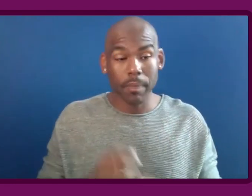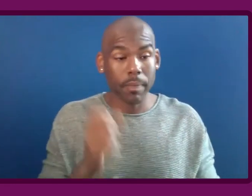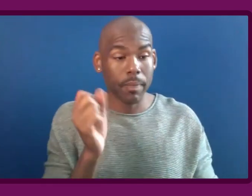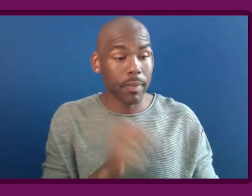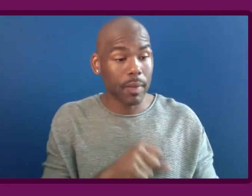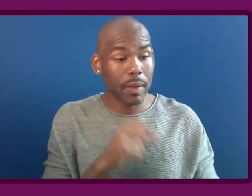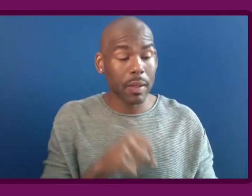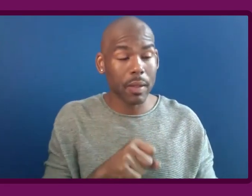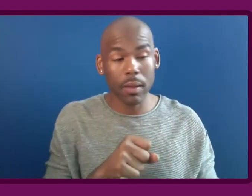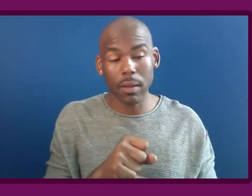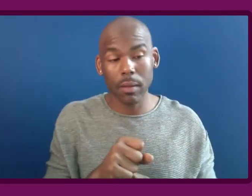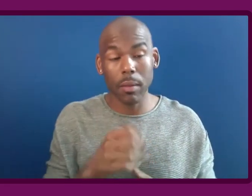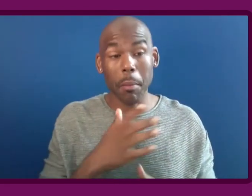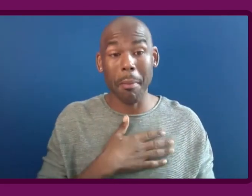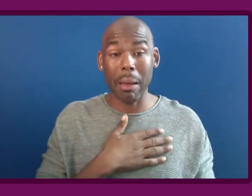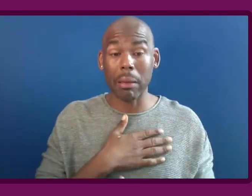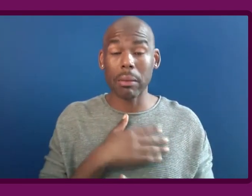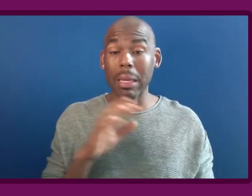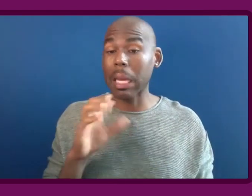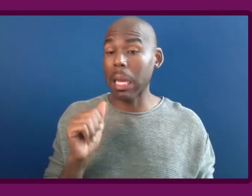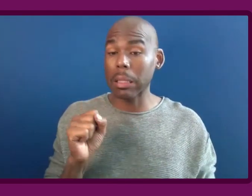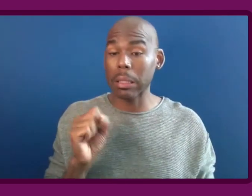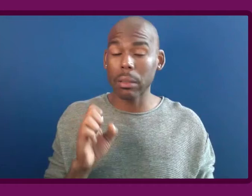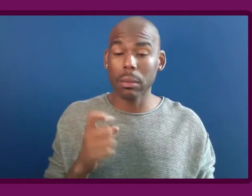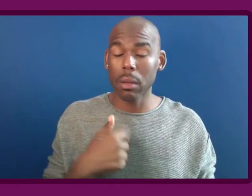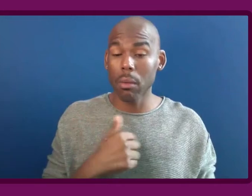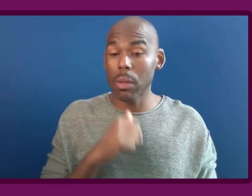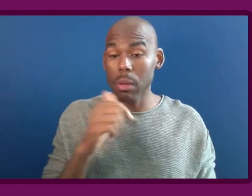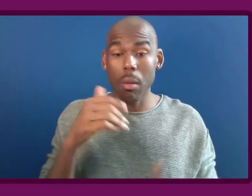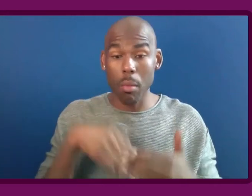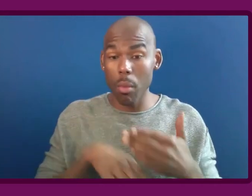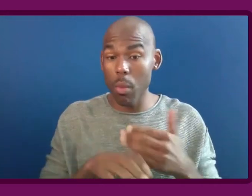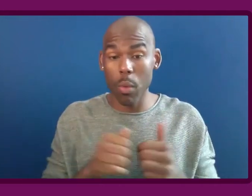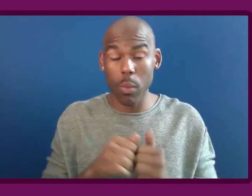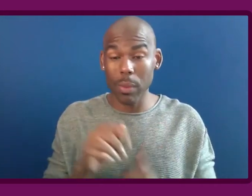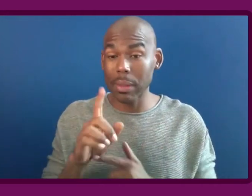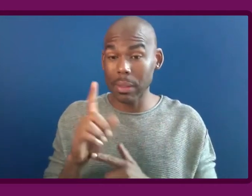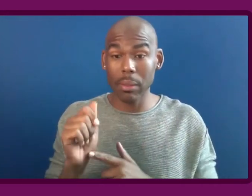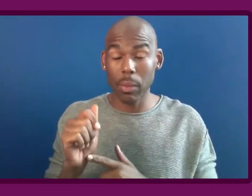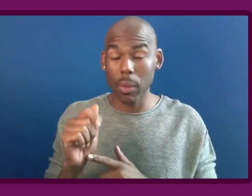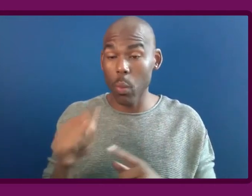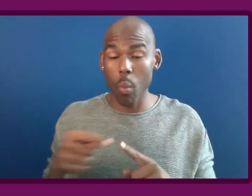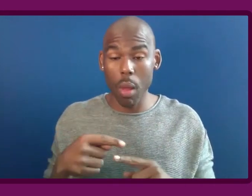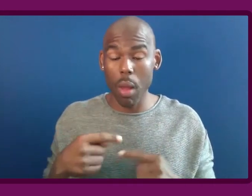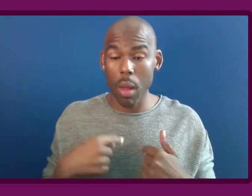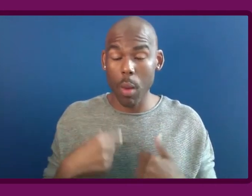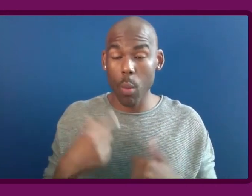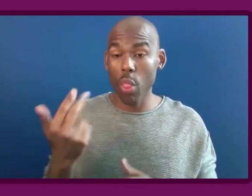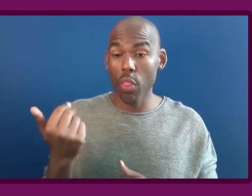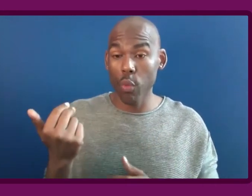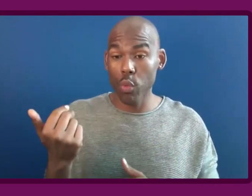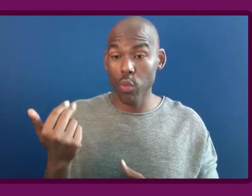and then one day it was hurting so bad. What happened was, in my case, I had a